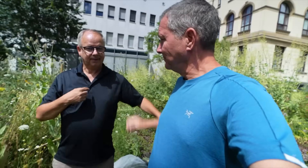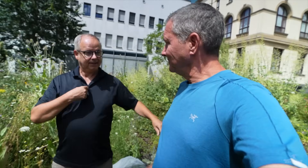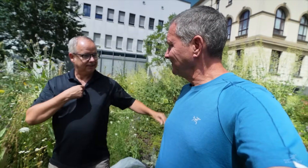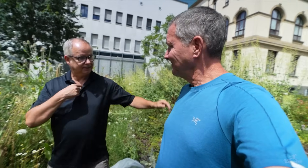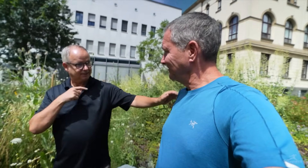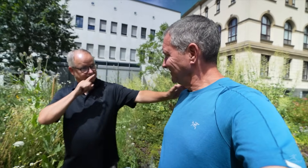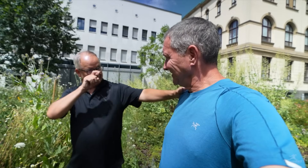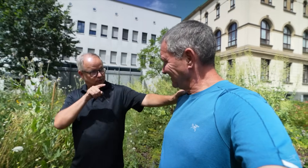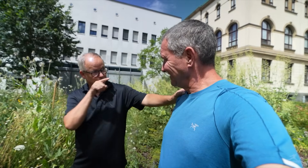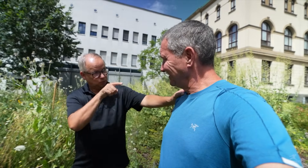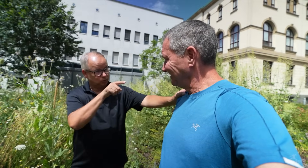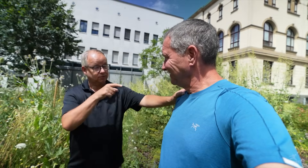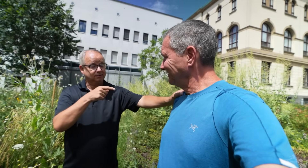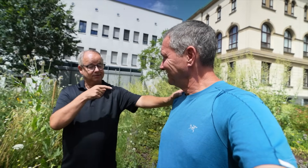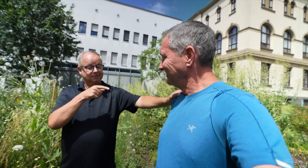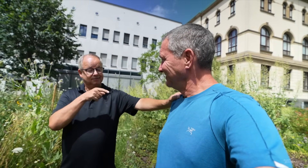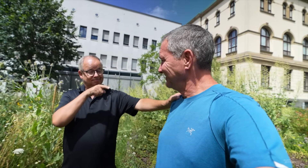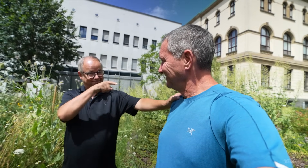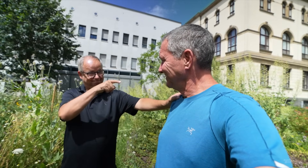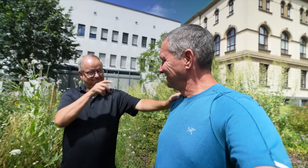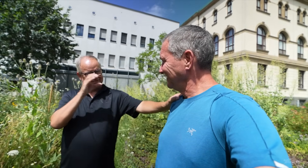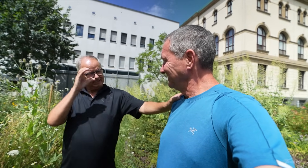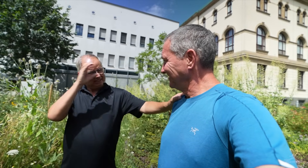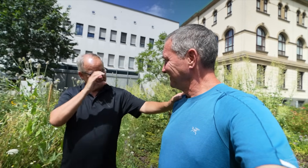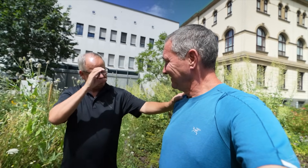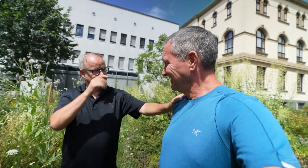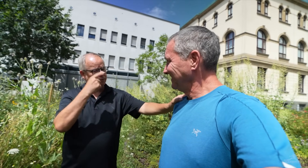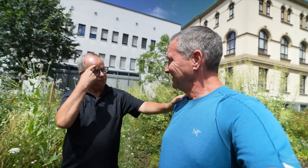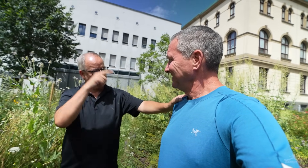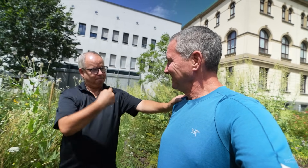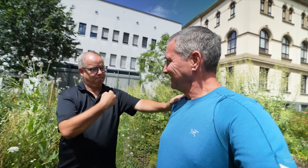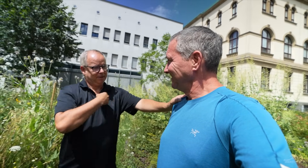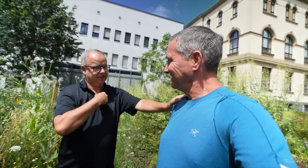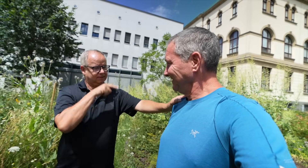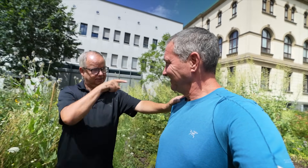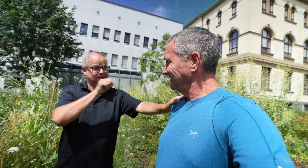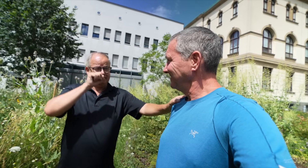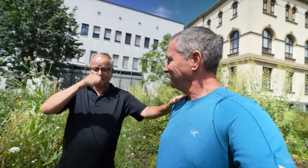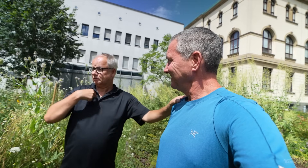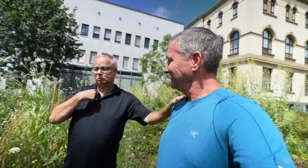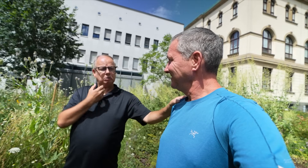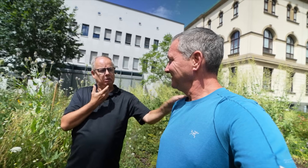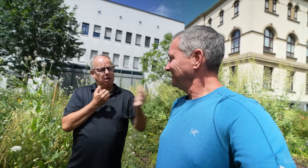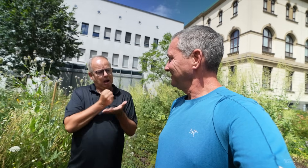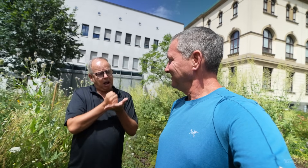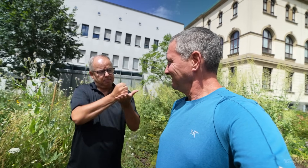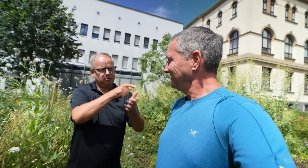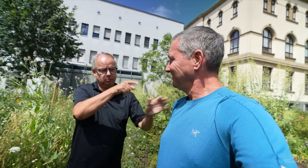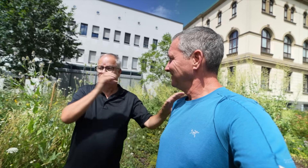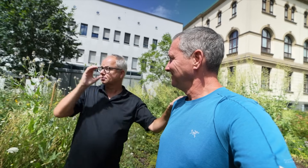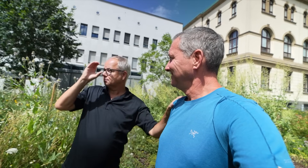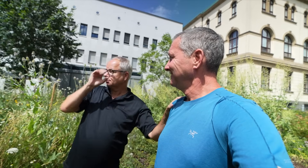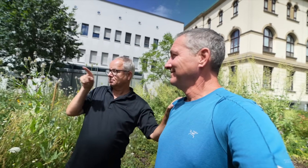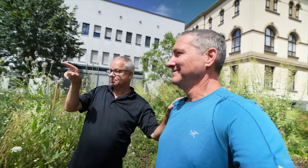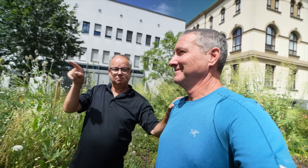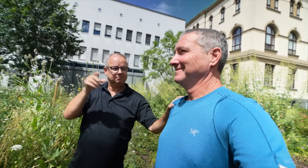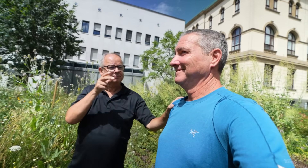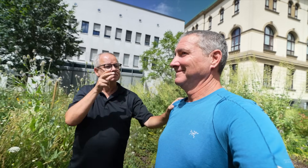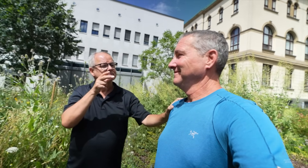Now let me ask you something. I need you to look for something for me, you’re going to help me out.